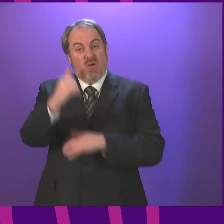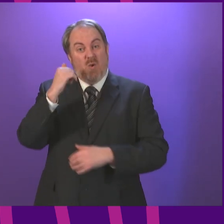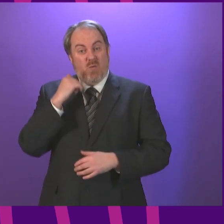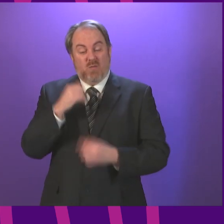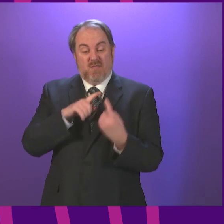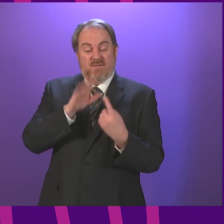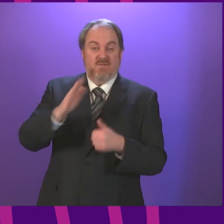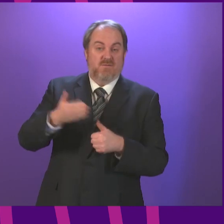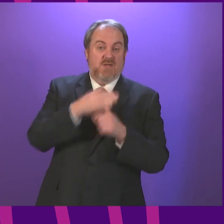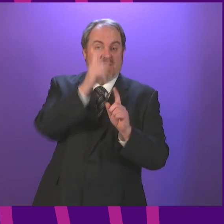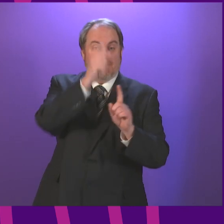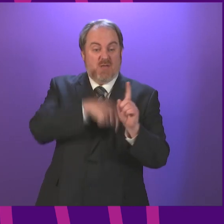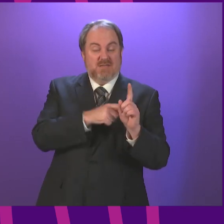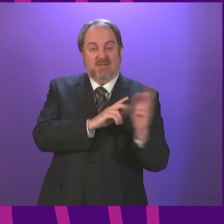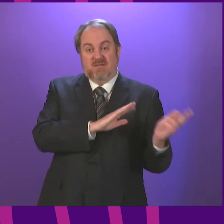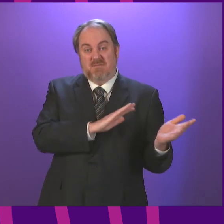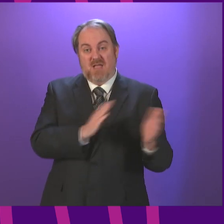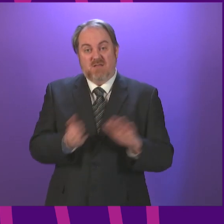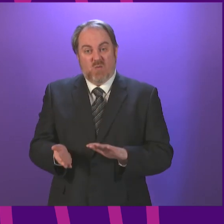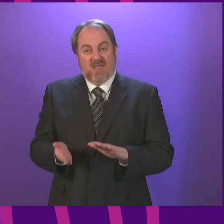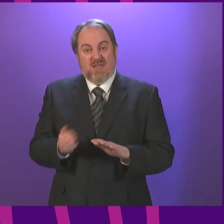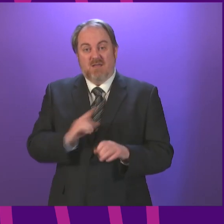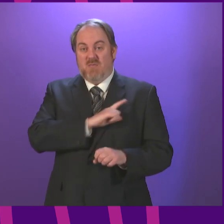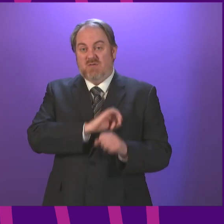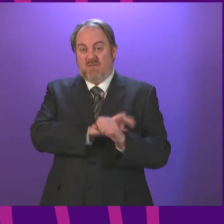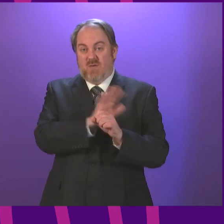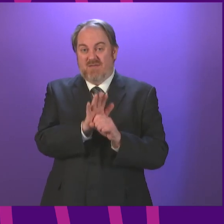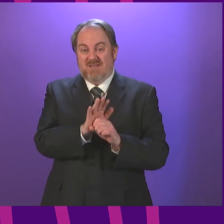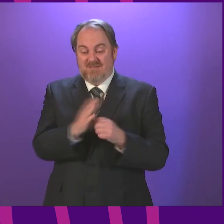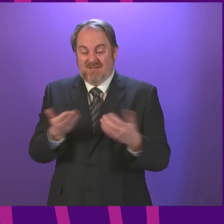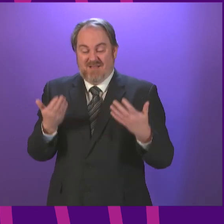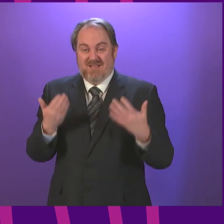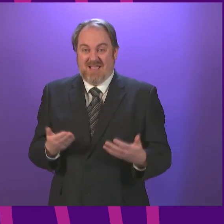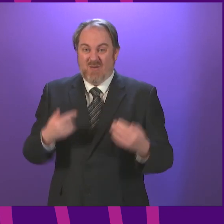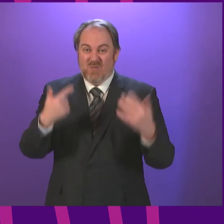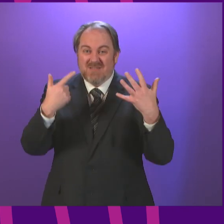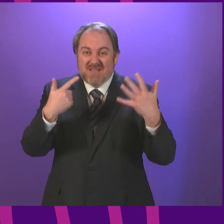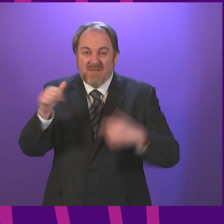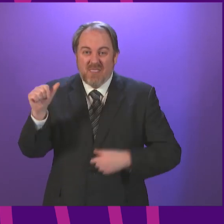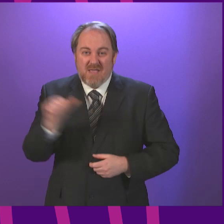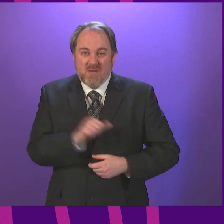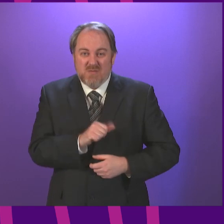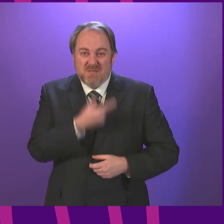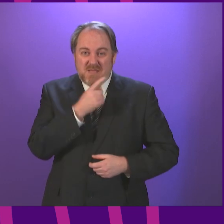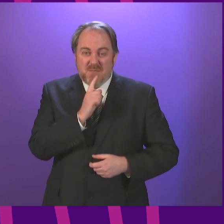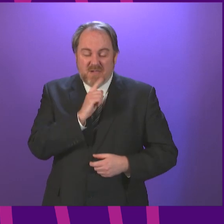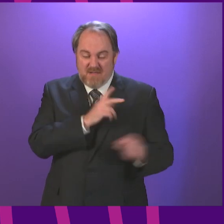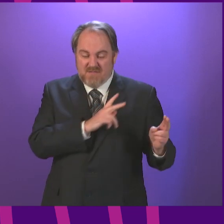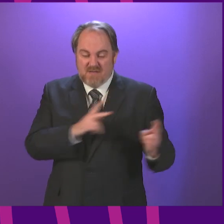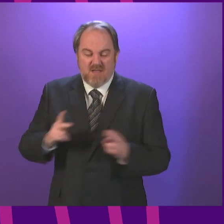ago this week. Since then, more than 7,000 people have tragically died, and I send my condolences to everyone who has lost a loved one.